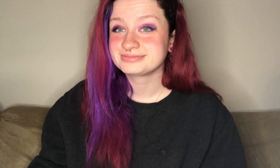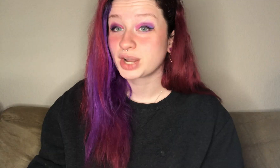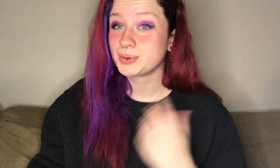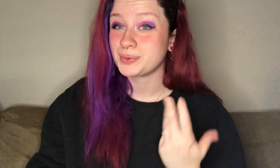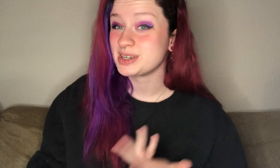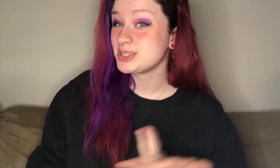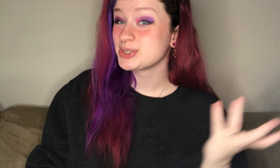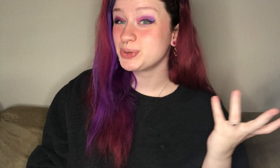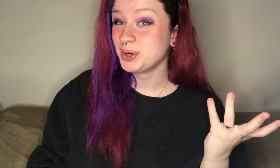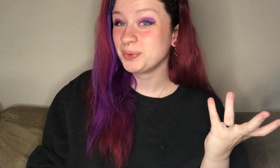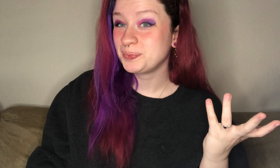"where is your school?"